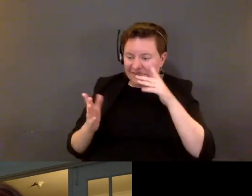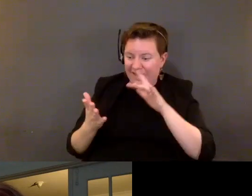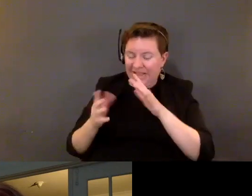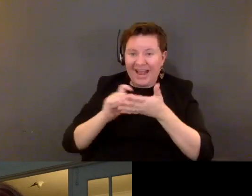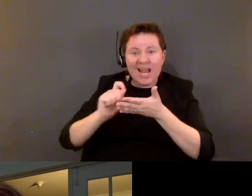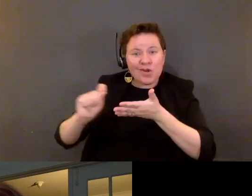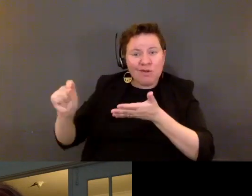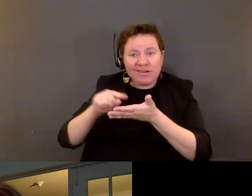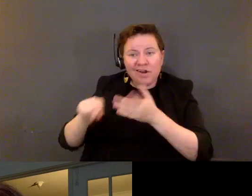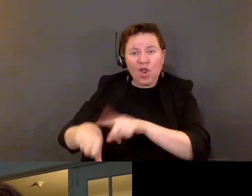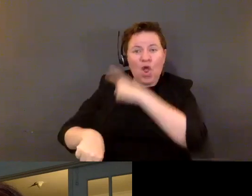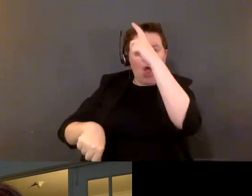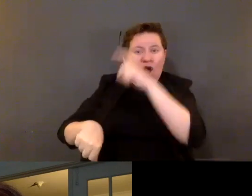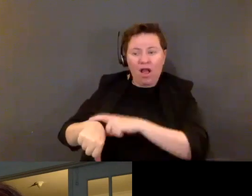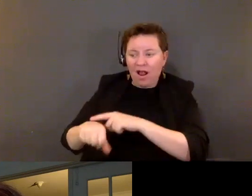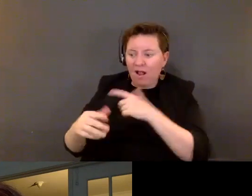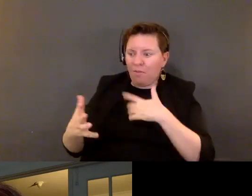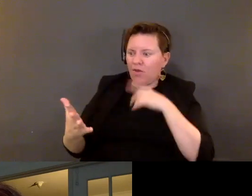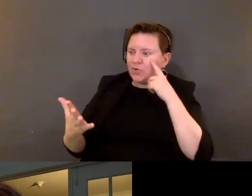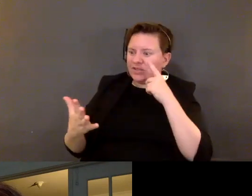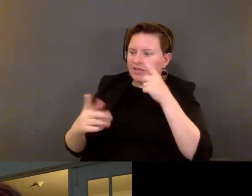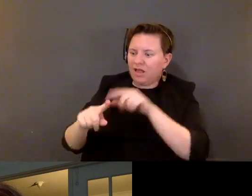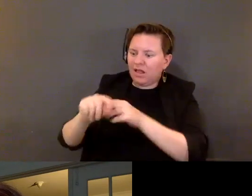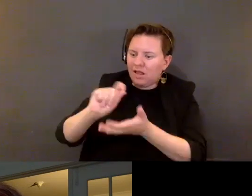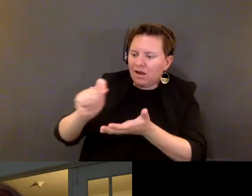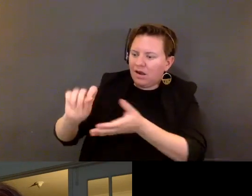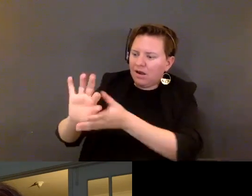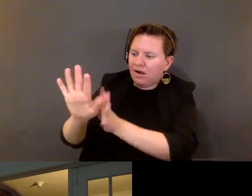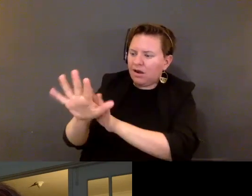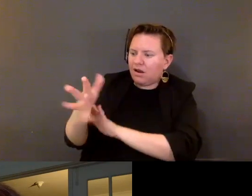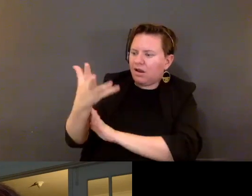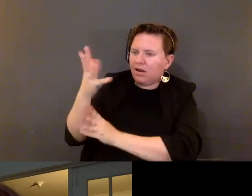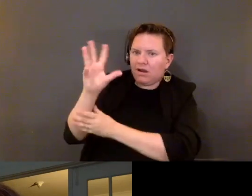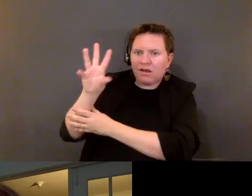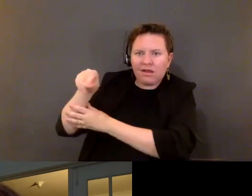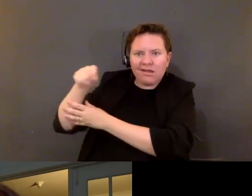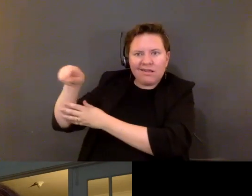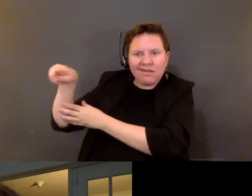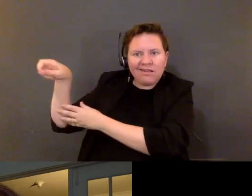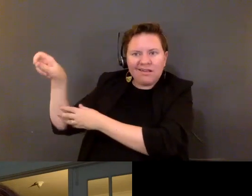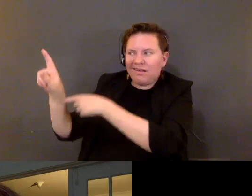um you see the hand all of a sudden and you know like i said the sense that